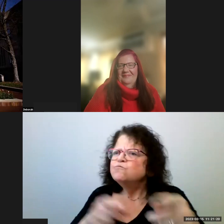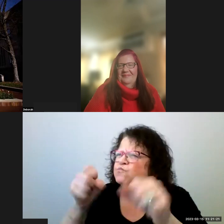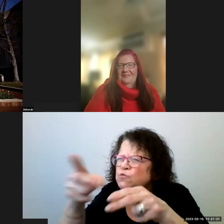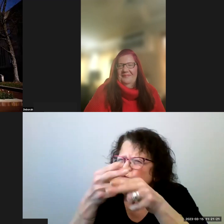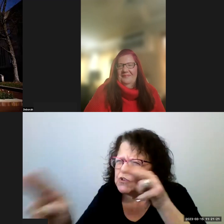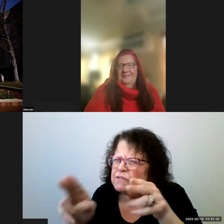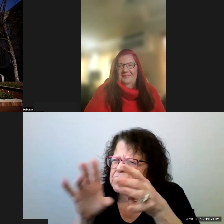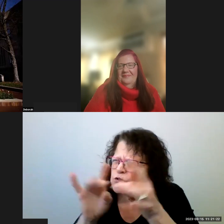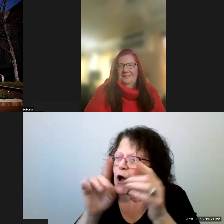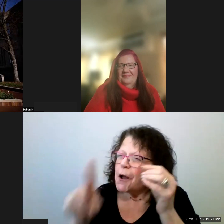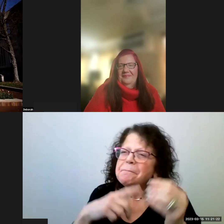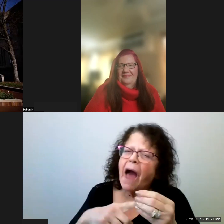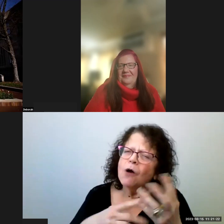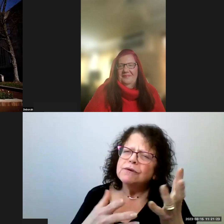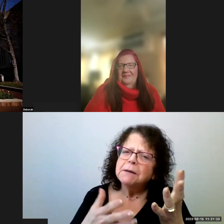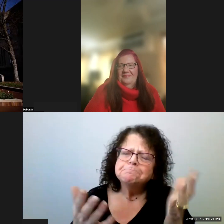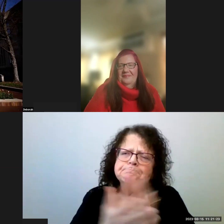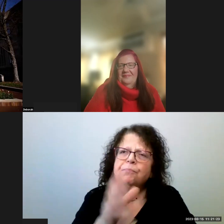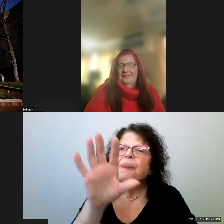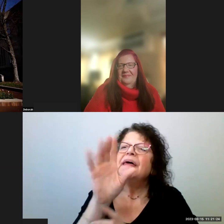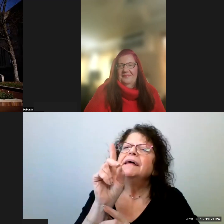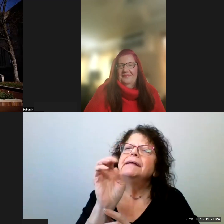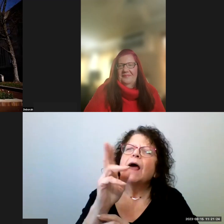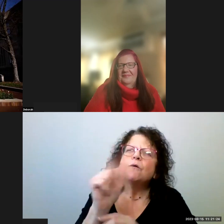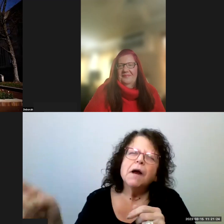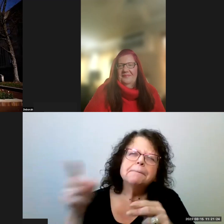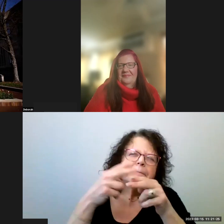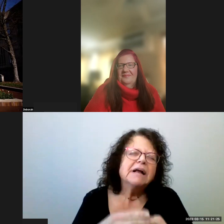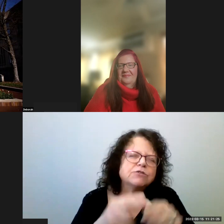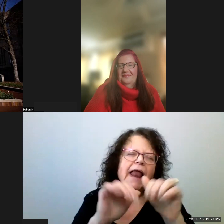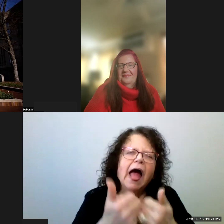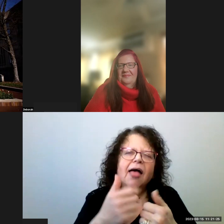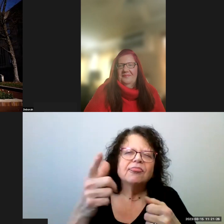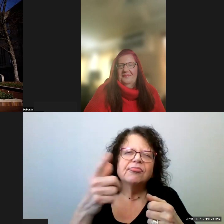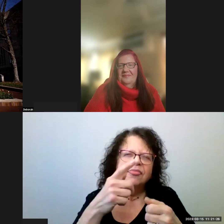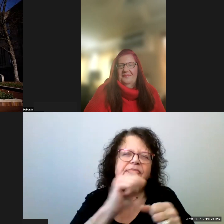Deborah had mentioned how the pandemic has affected people with disabilities. Could